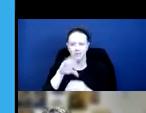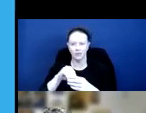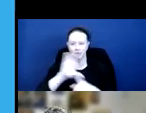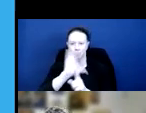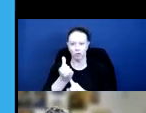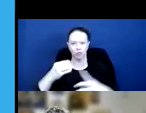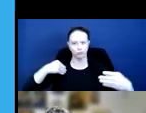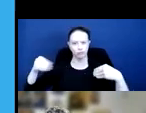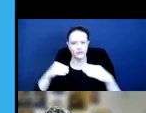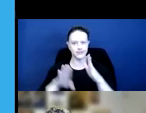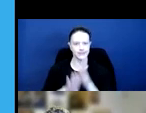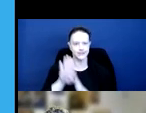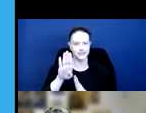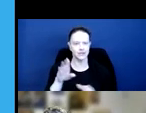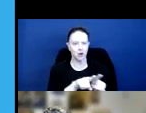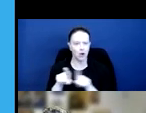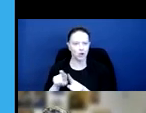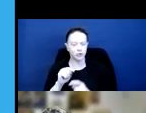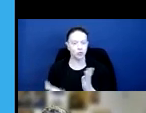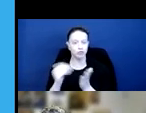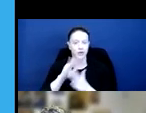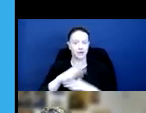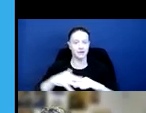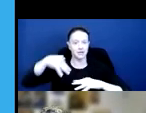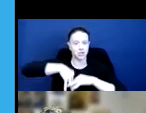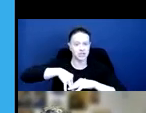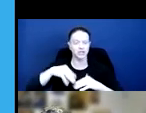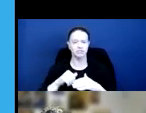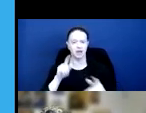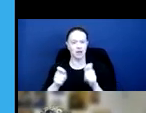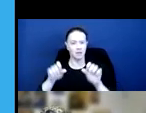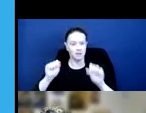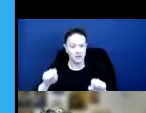settlement, systemic violence, racism and forced displacement.